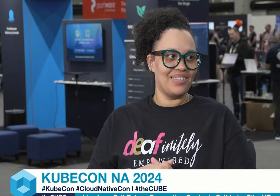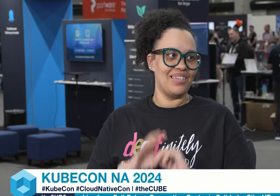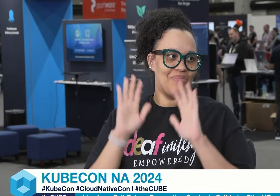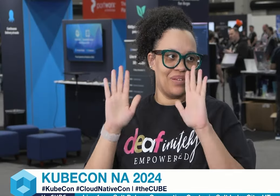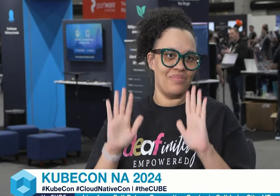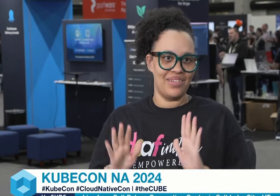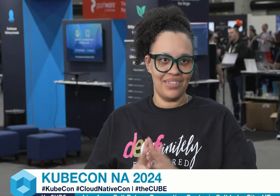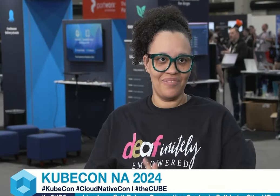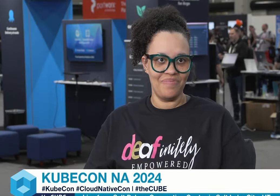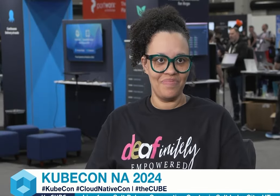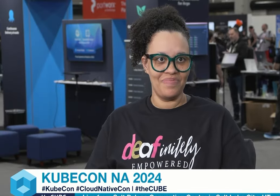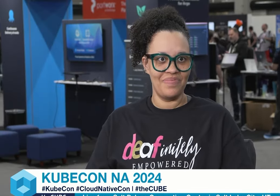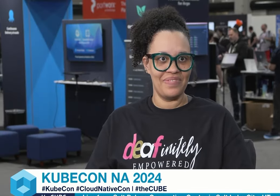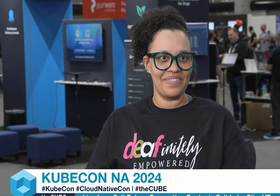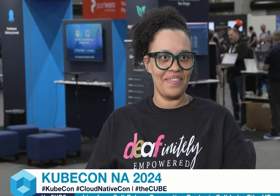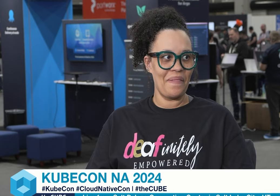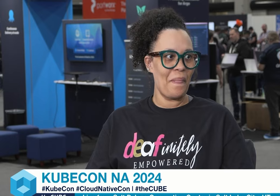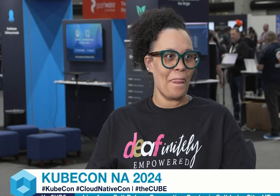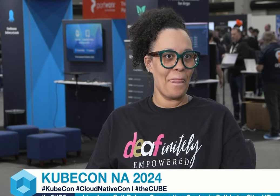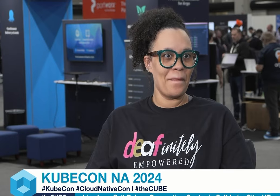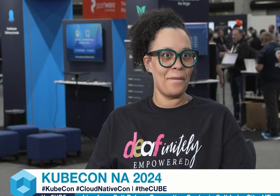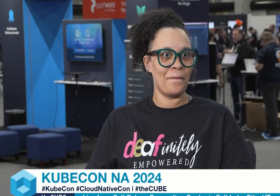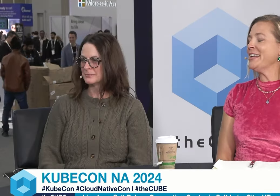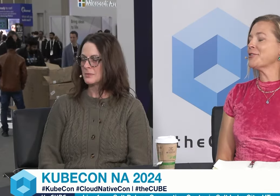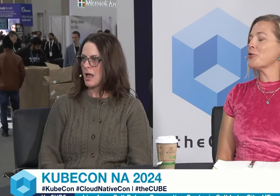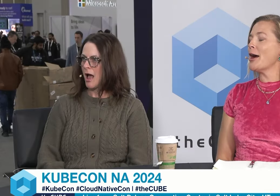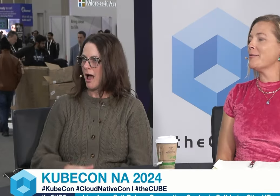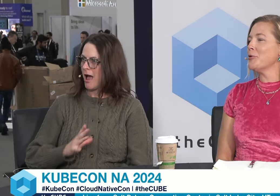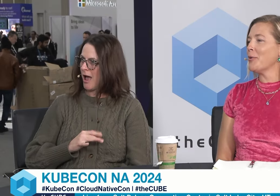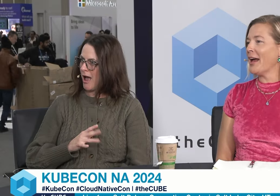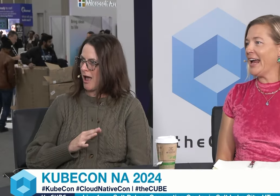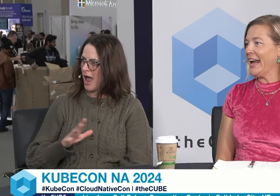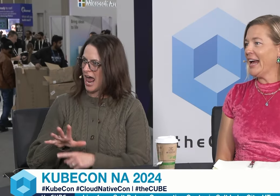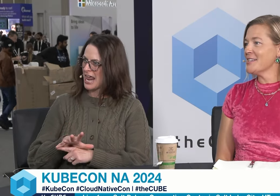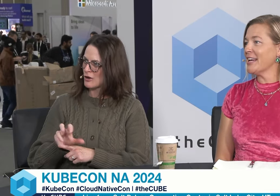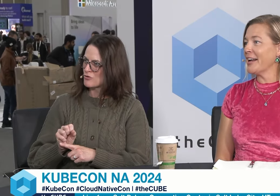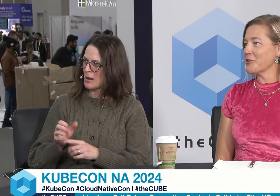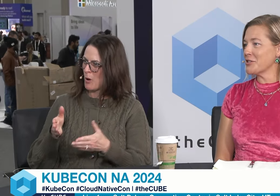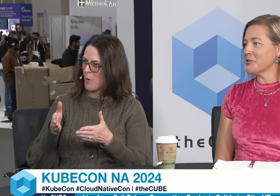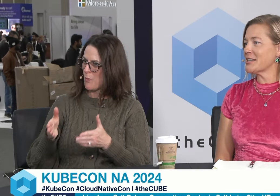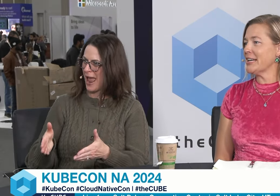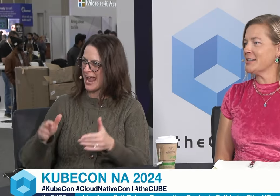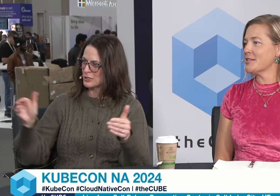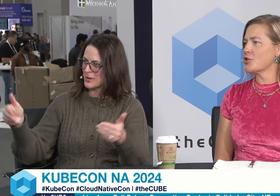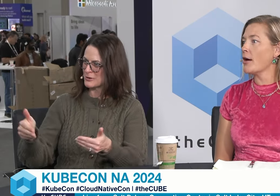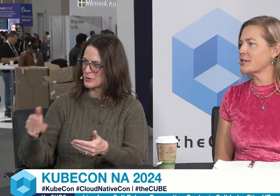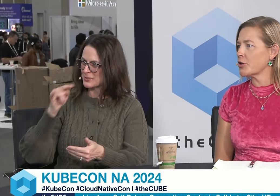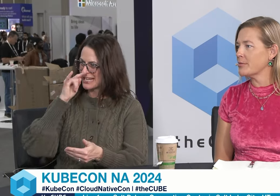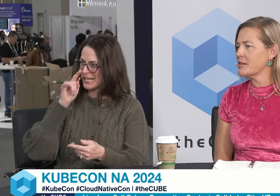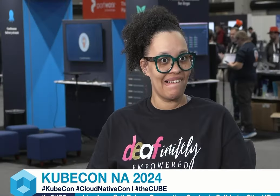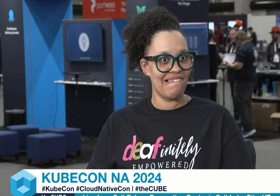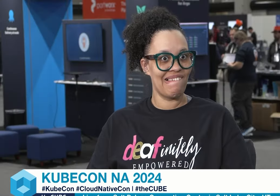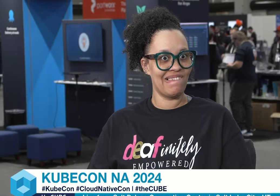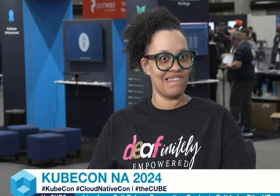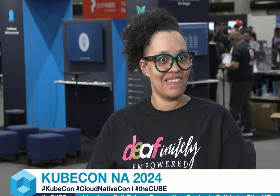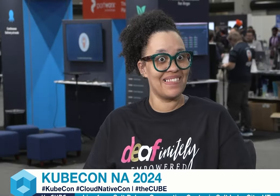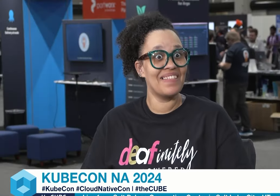They're excited every time we come to do that. It's really great. What an incredible way to introduce kids to JavaScript to make art.